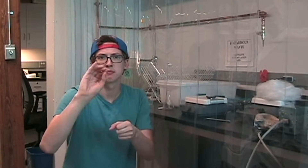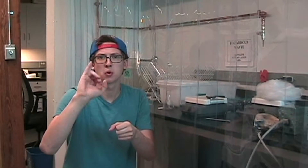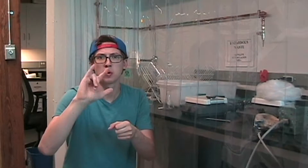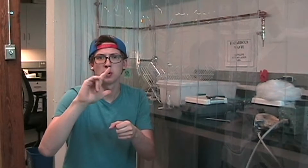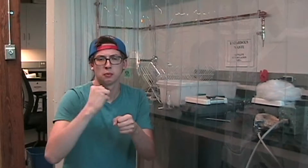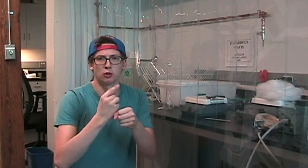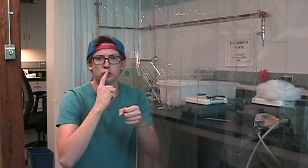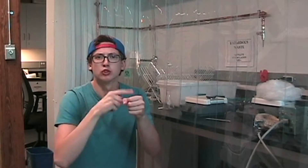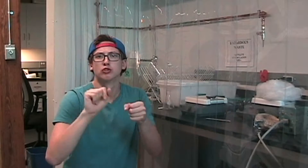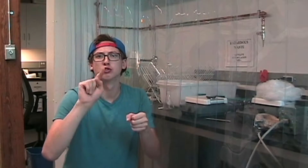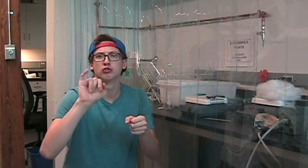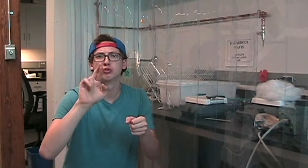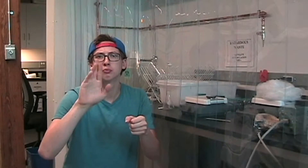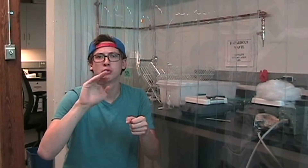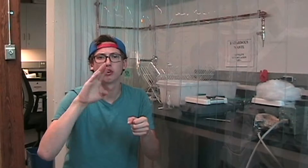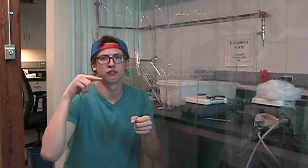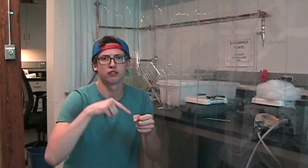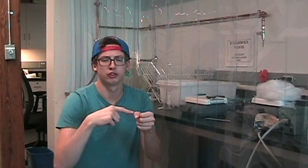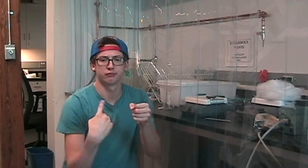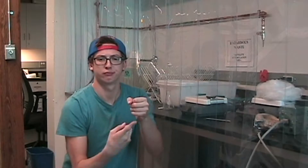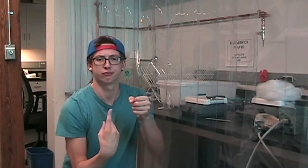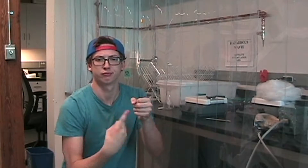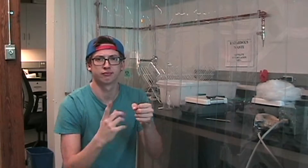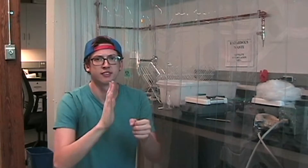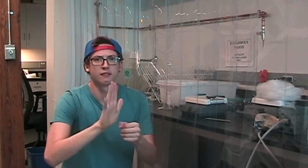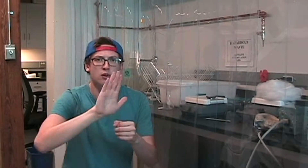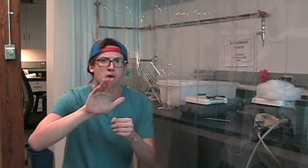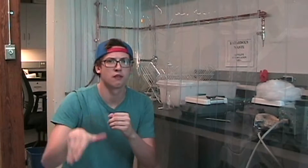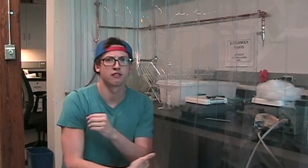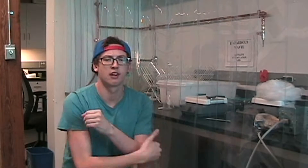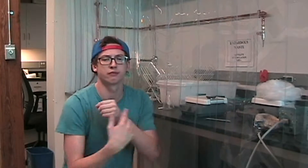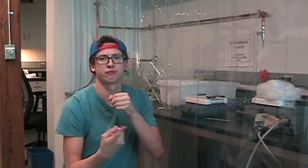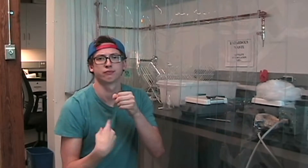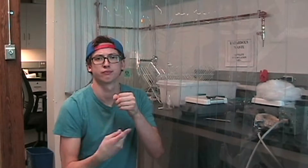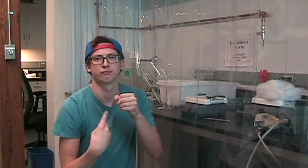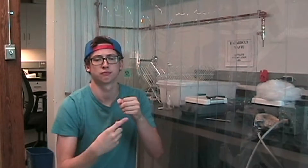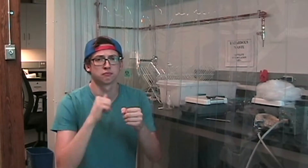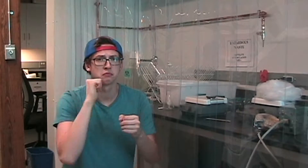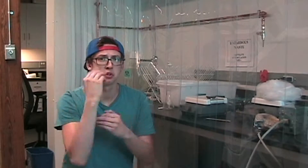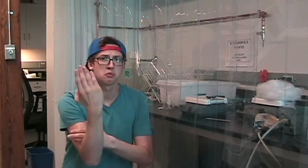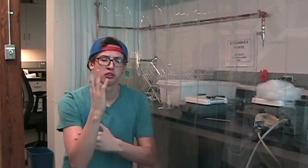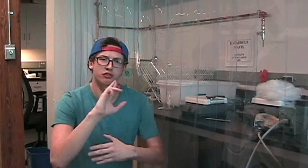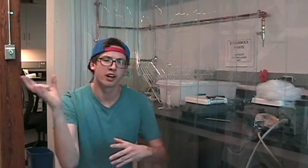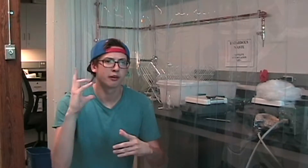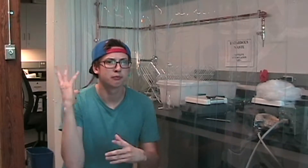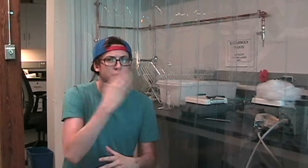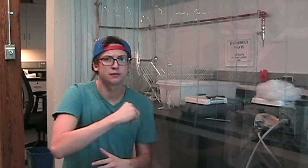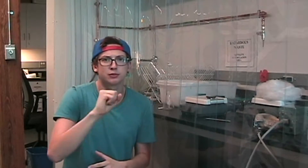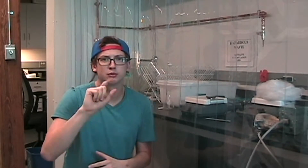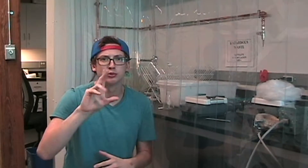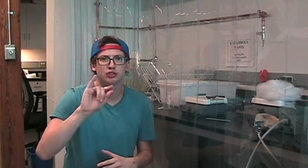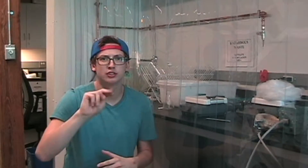Aluminum foil was then added on top of the solution flask in order to seal it. Be sure that the stirring bar stirs inside the flask. The solution was left to stir overnight until it turns to a beautiful solution by next morning.